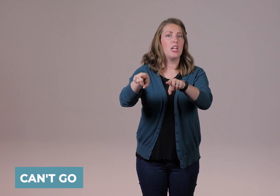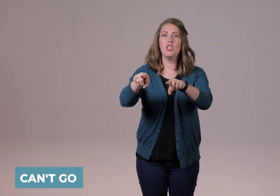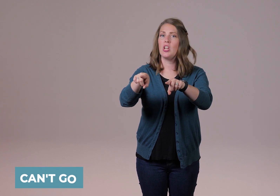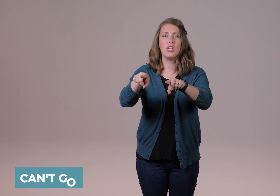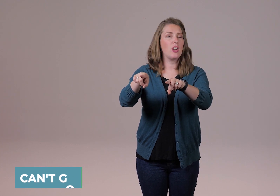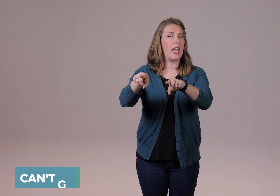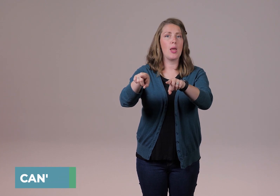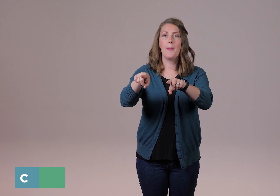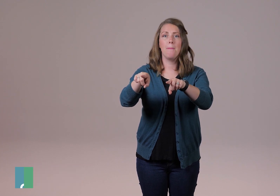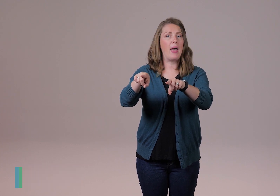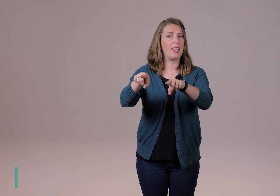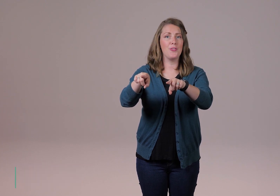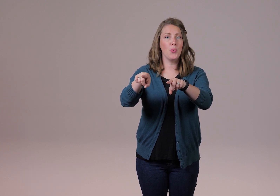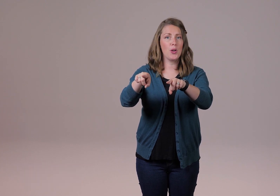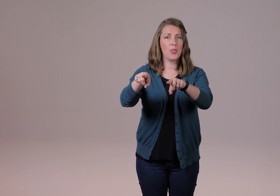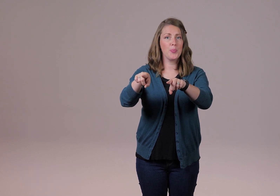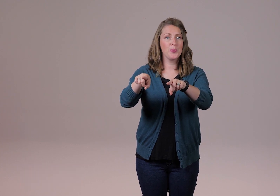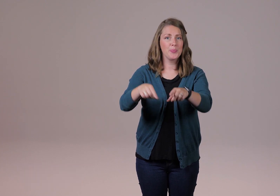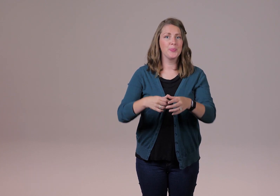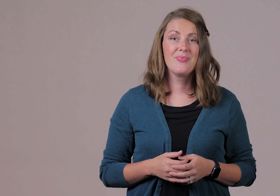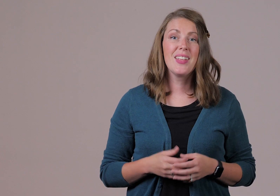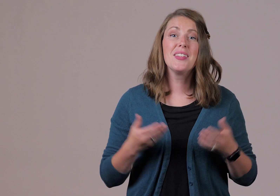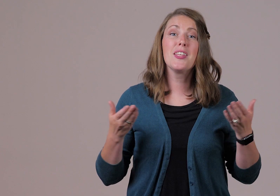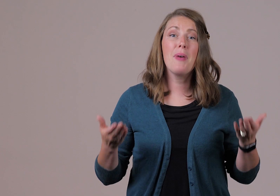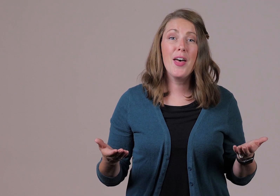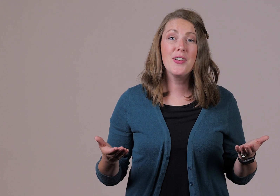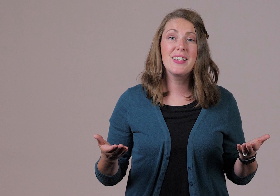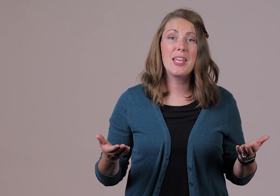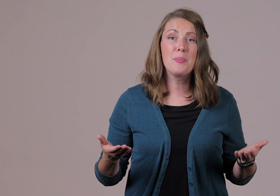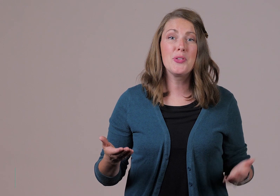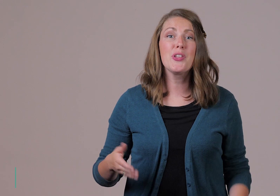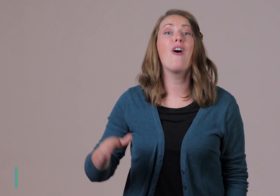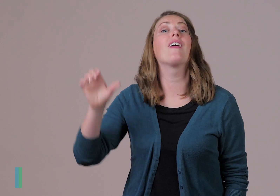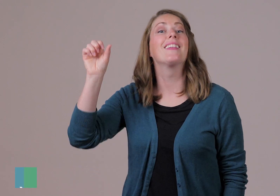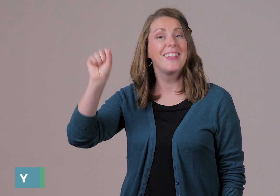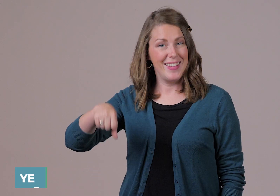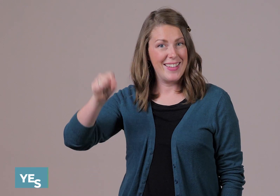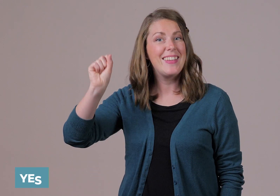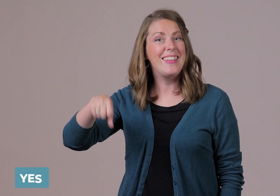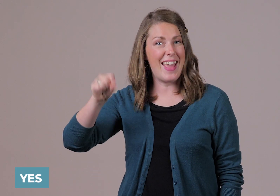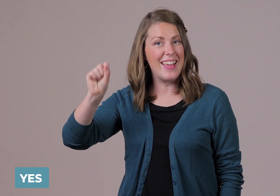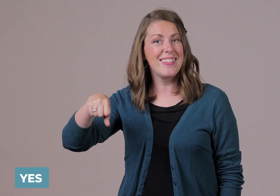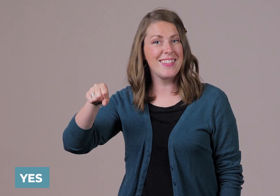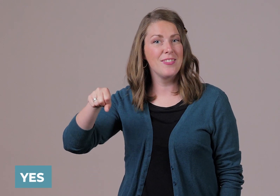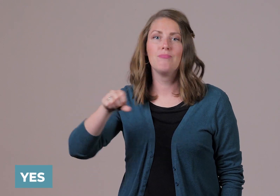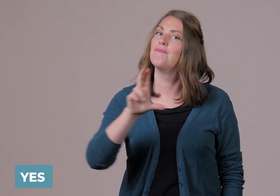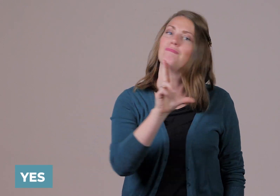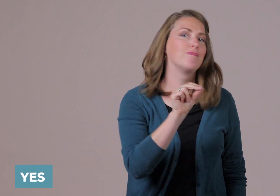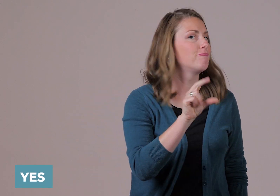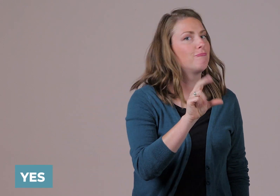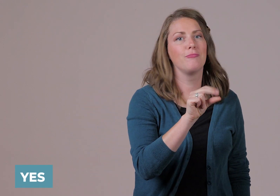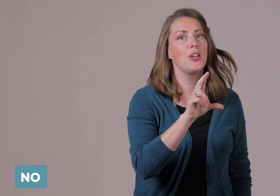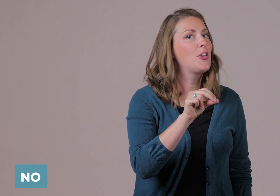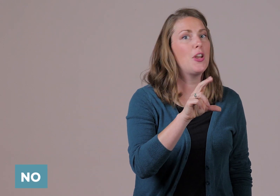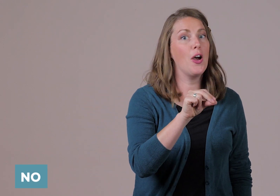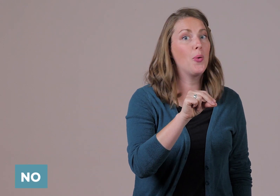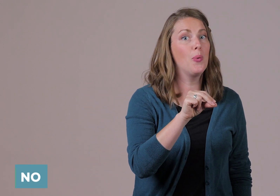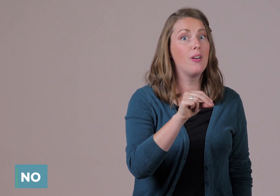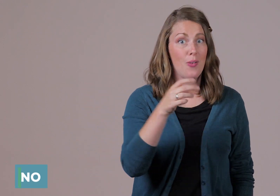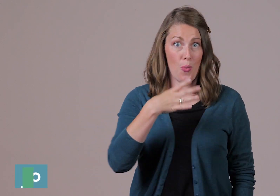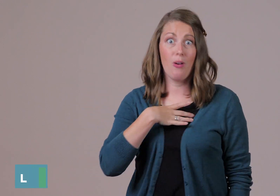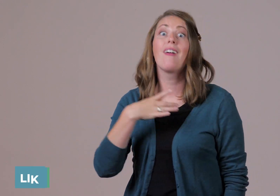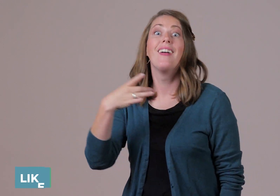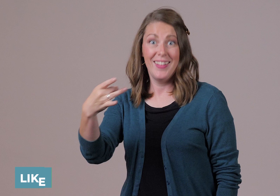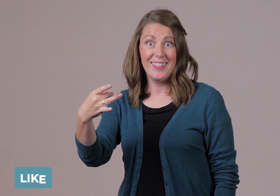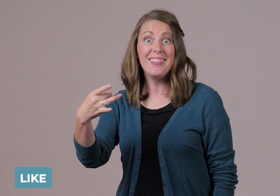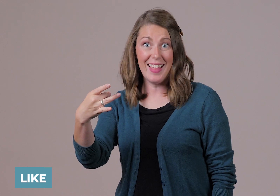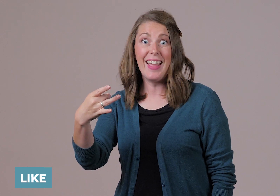is shake your head back and forth. Some other examples are yes, no, or like,